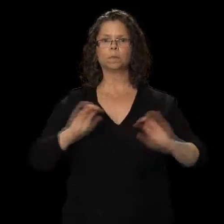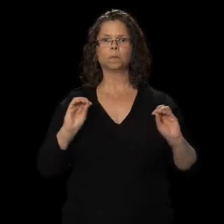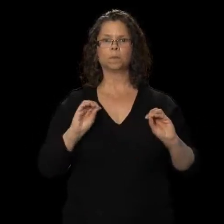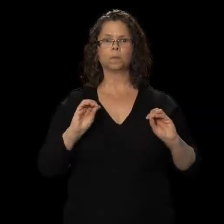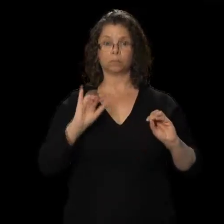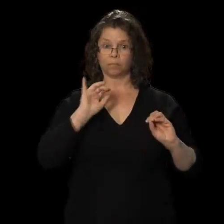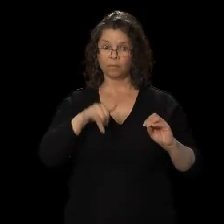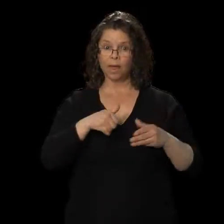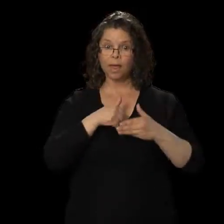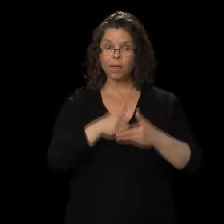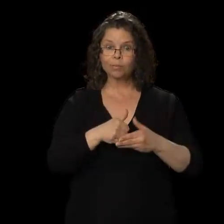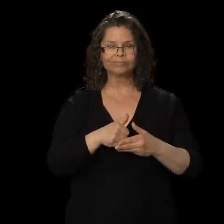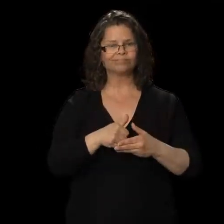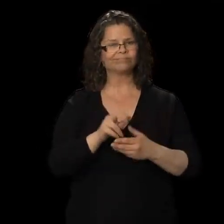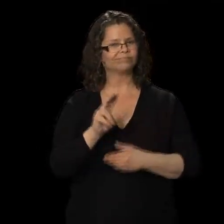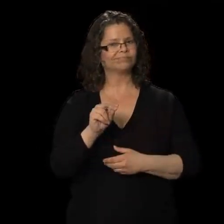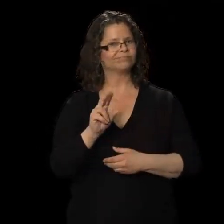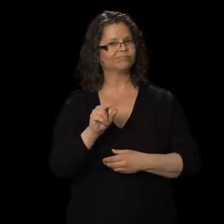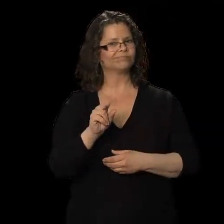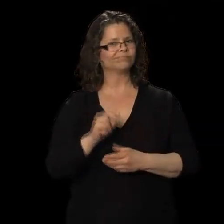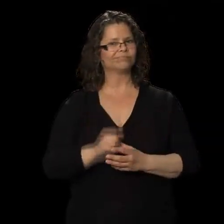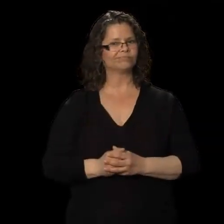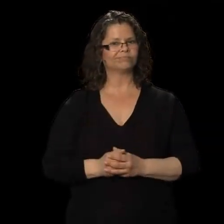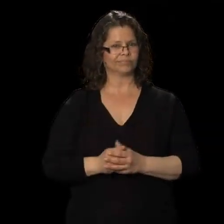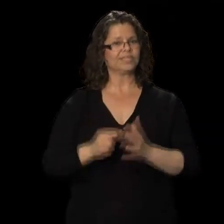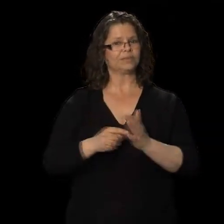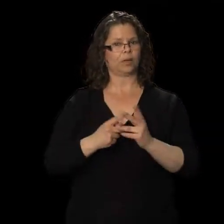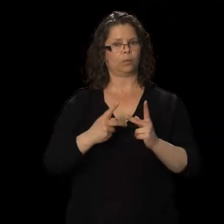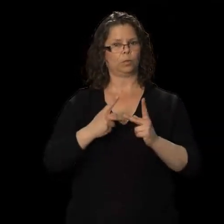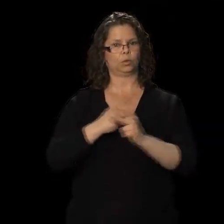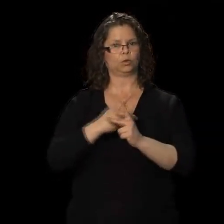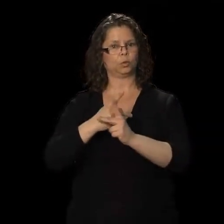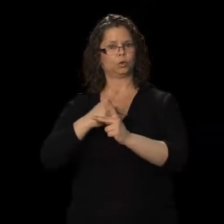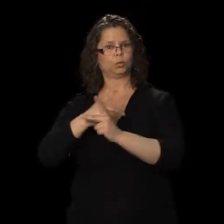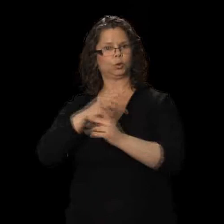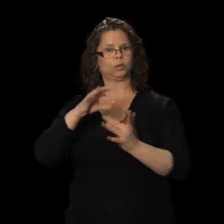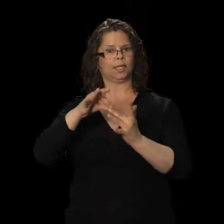and sometimes such behaviour can lead to violence.